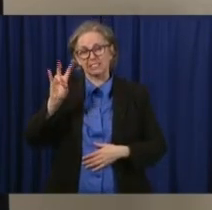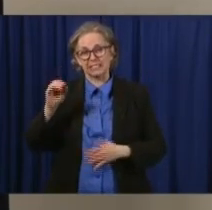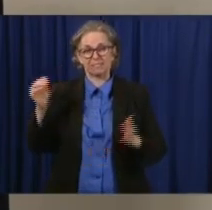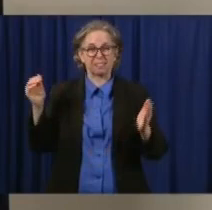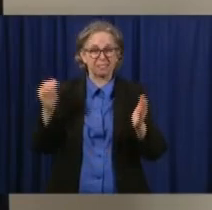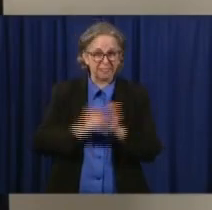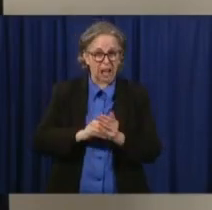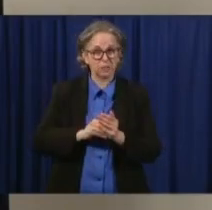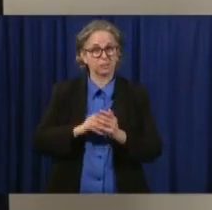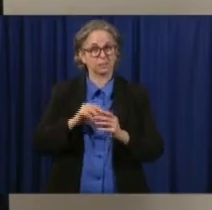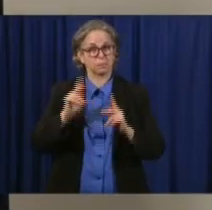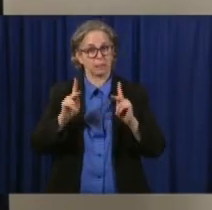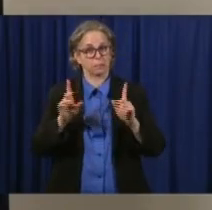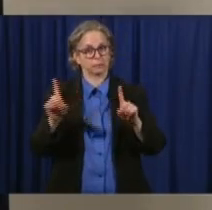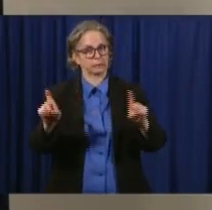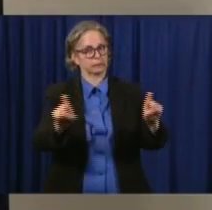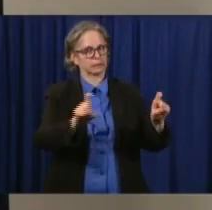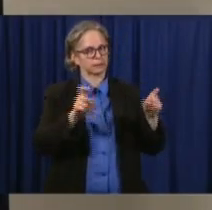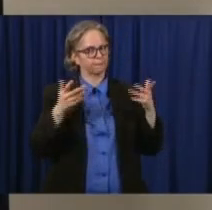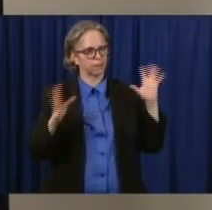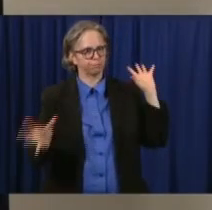LIVING ON HERE WE HAVE TESTED